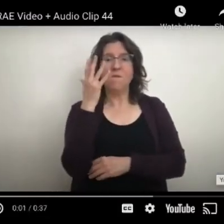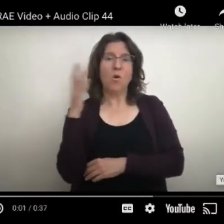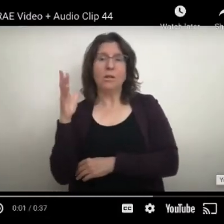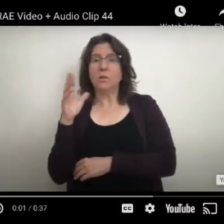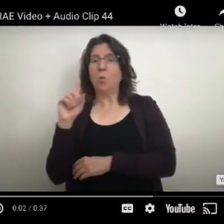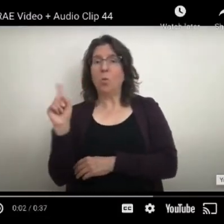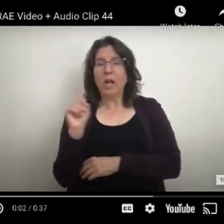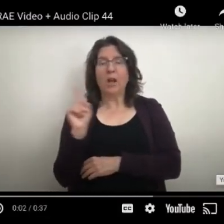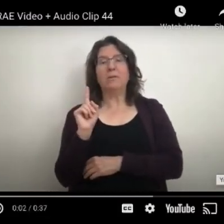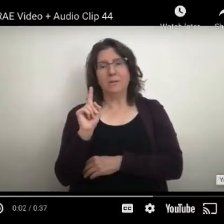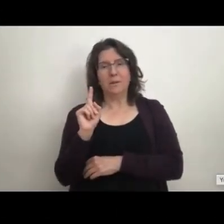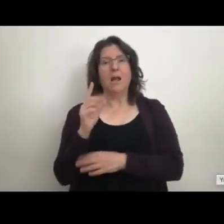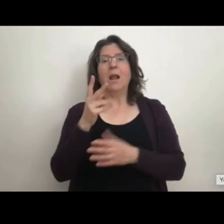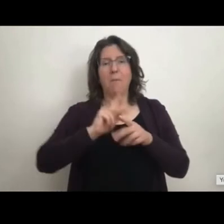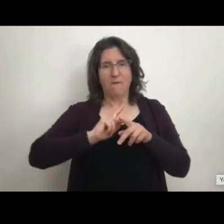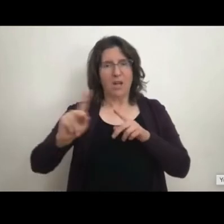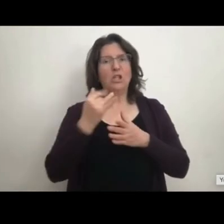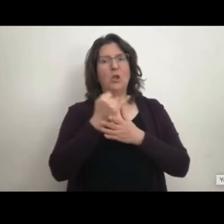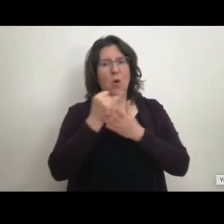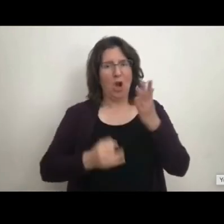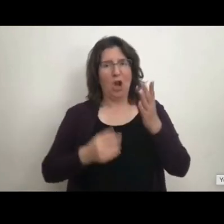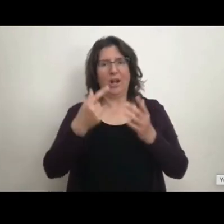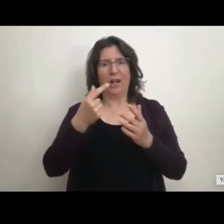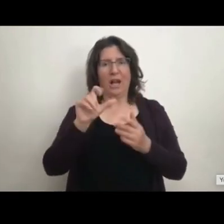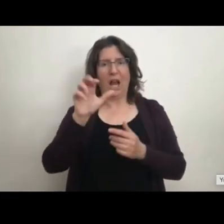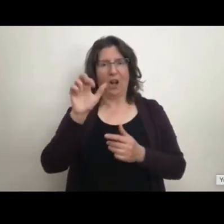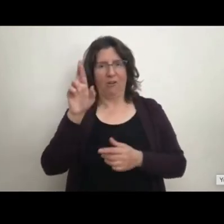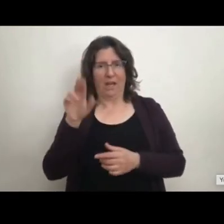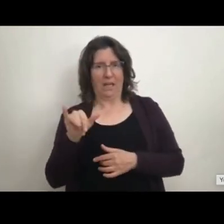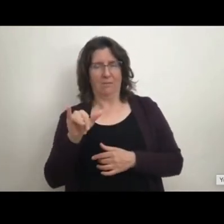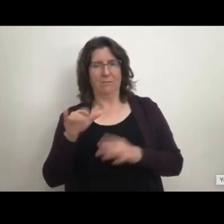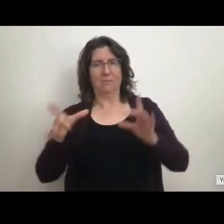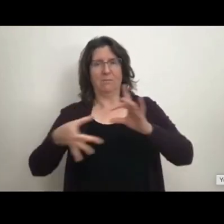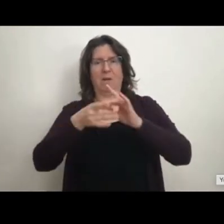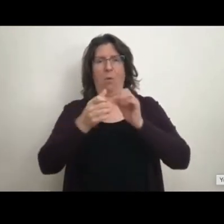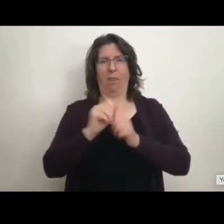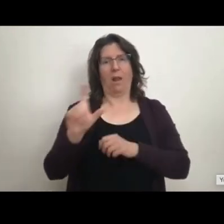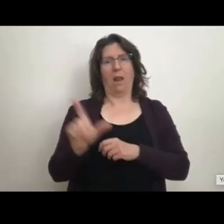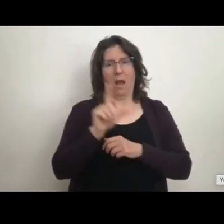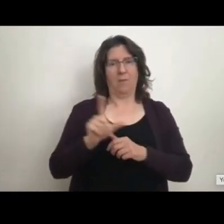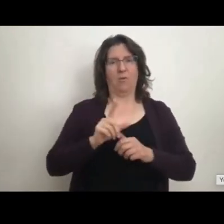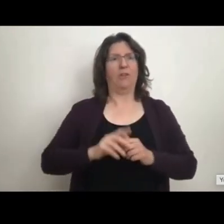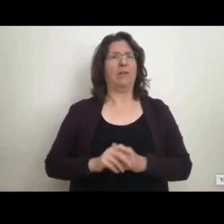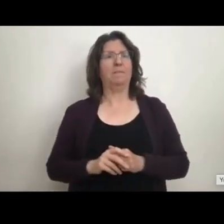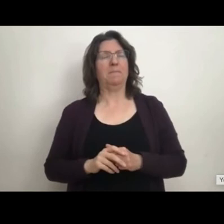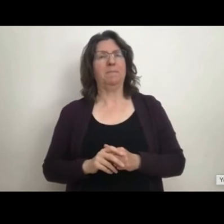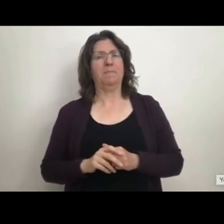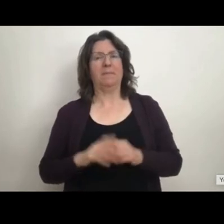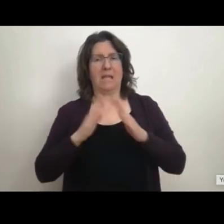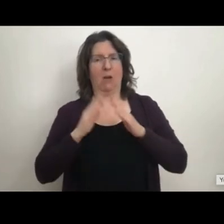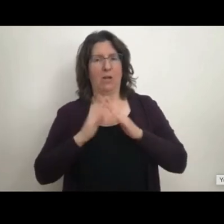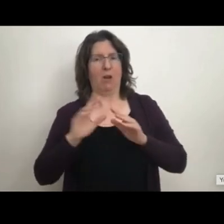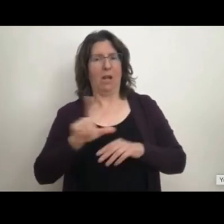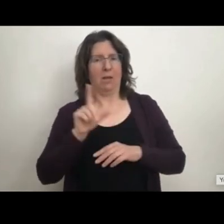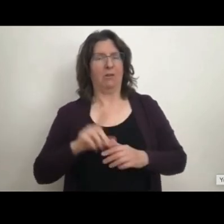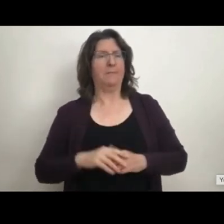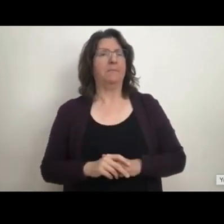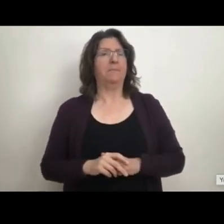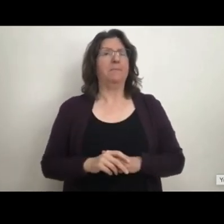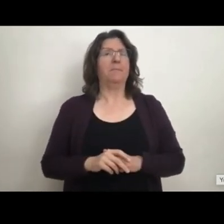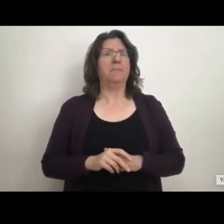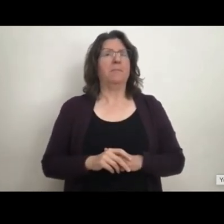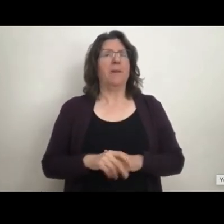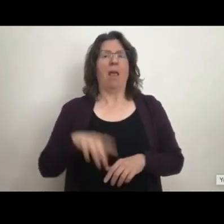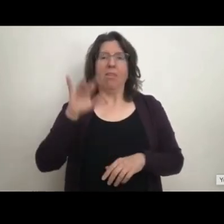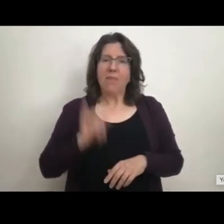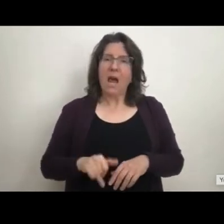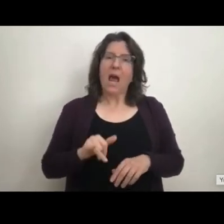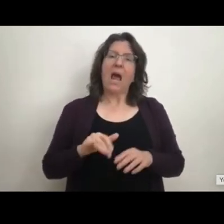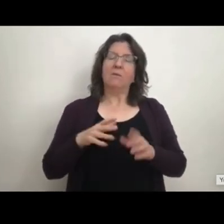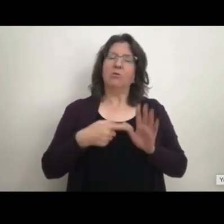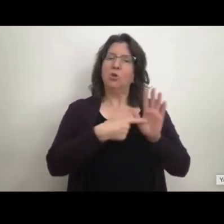The "Deaf Forest" was installed at a professional art gallery in the downtown Regina library.